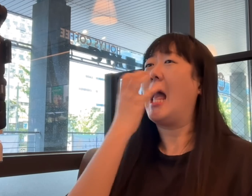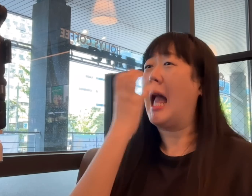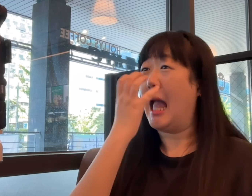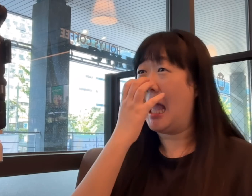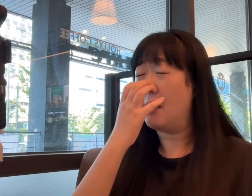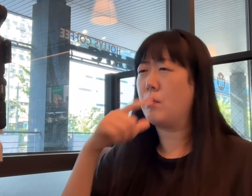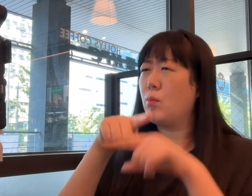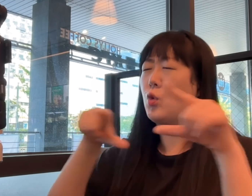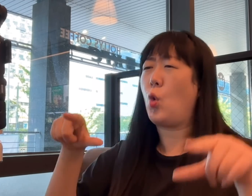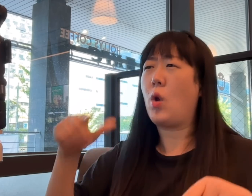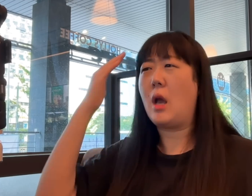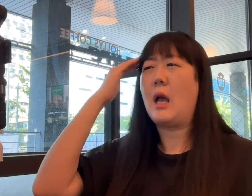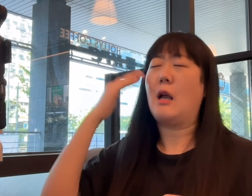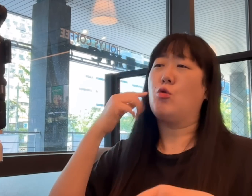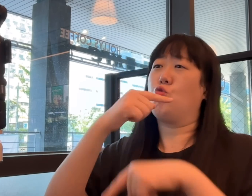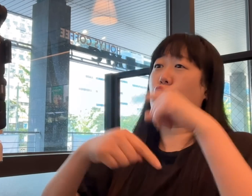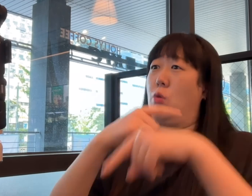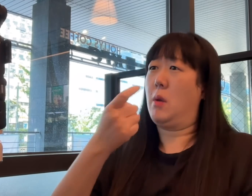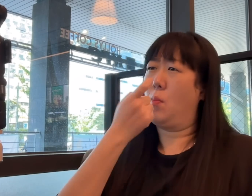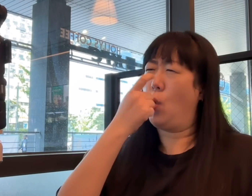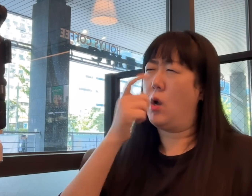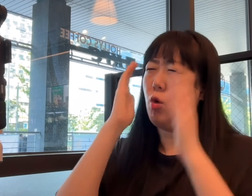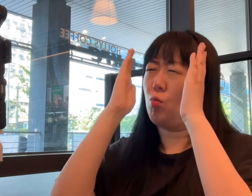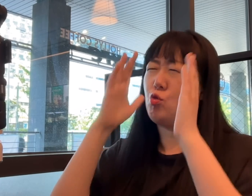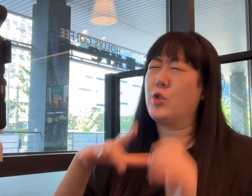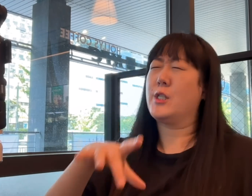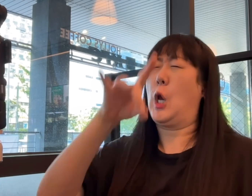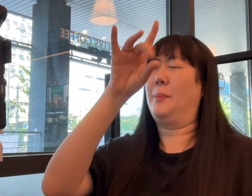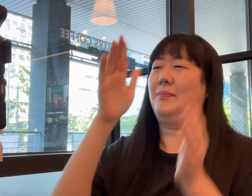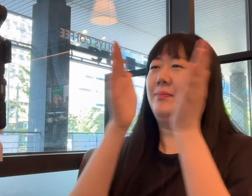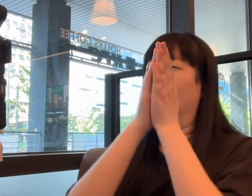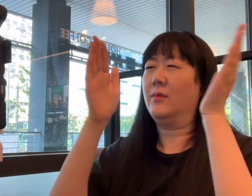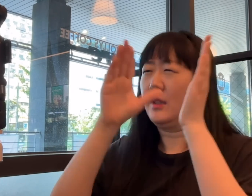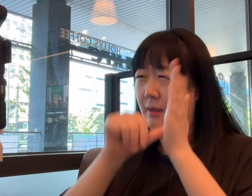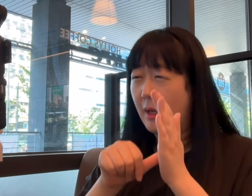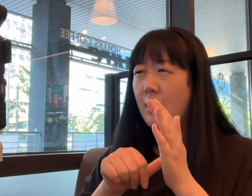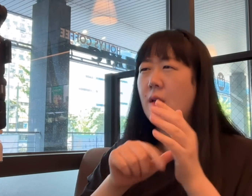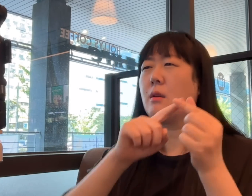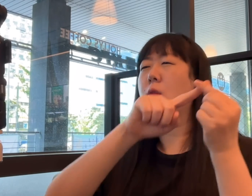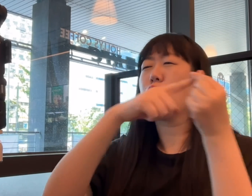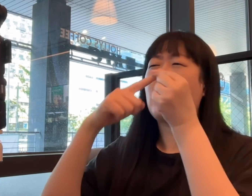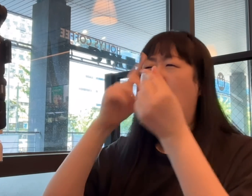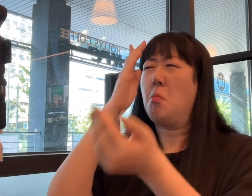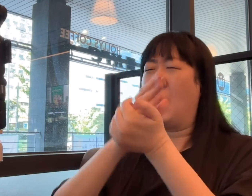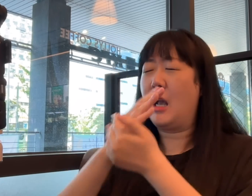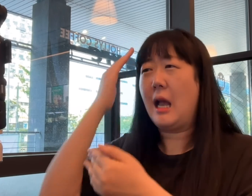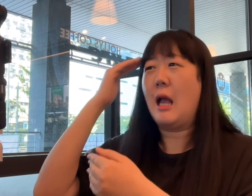Usually, when hearing people first learn Korean sign language, if they follow